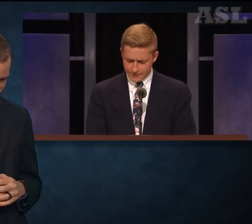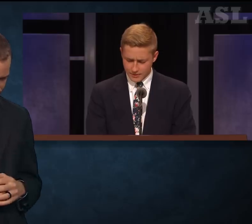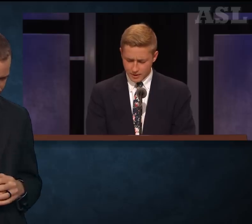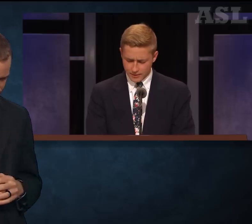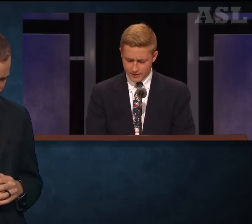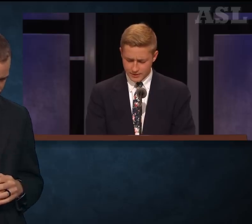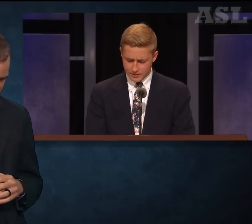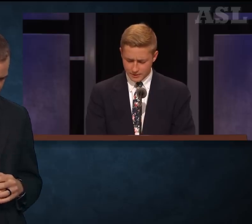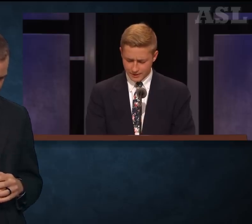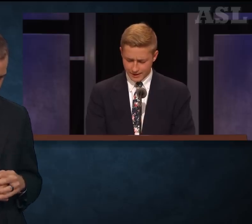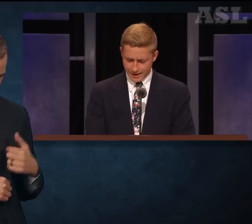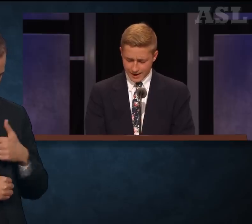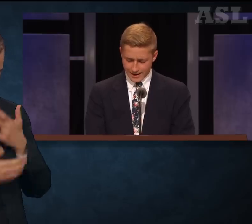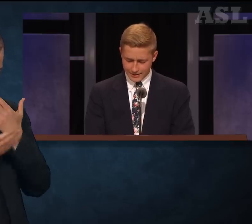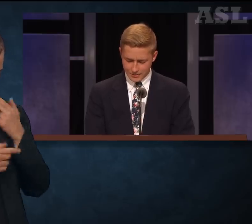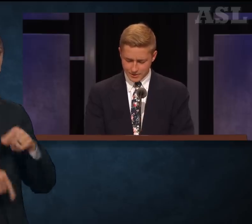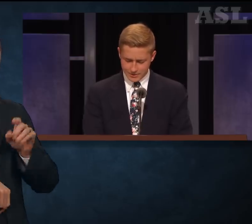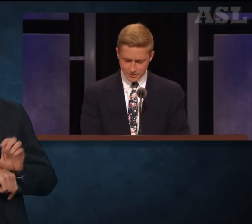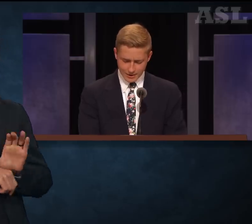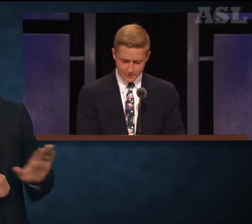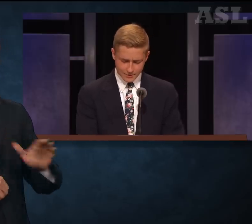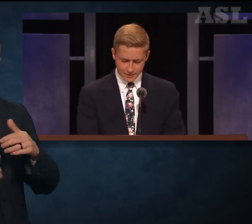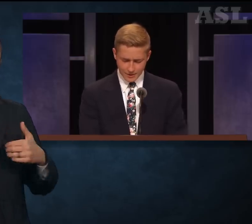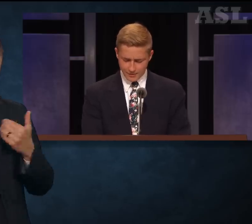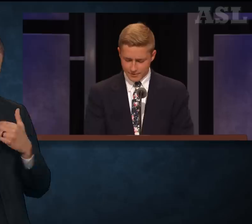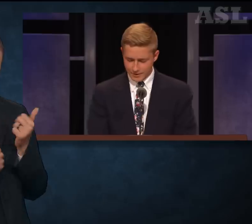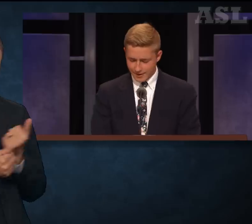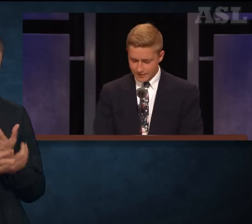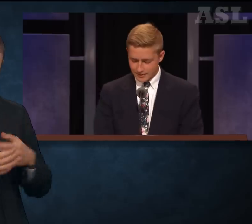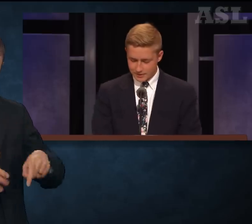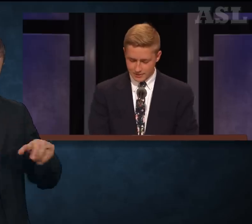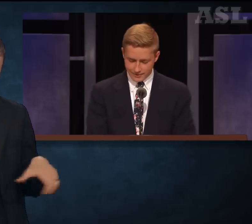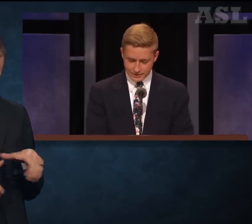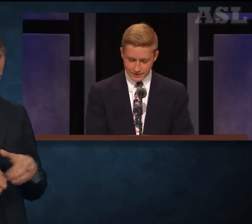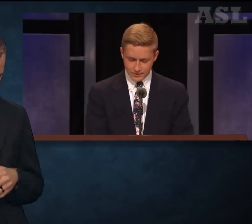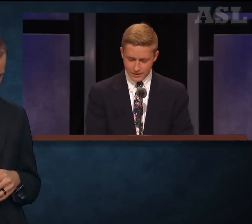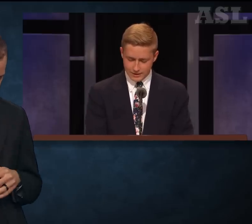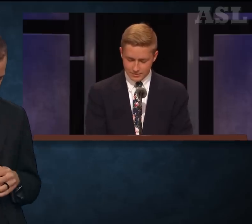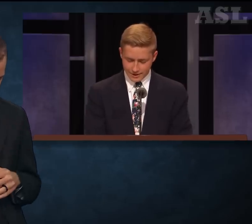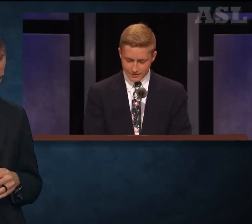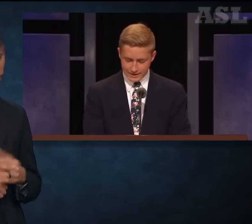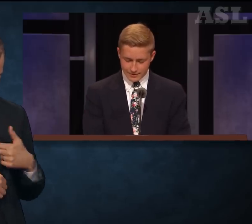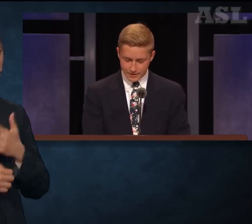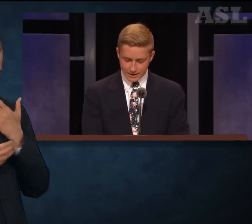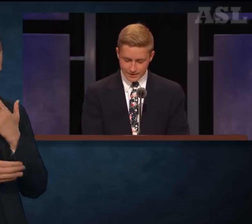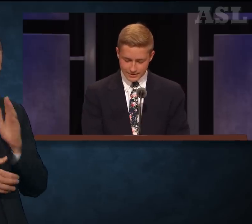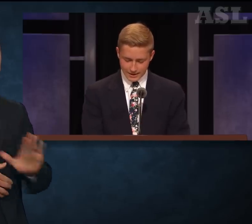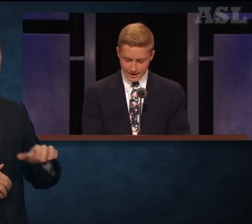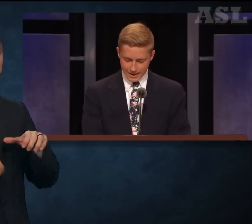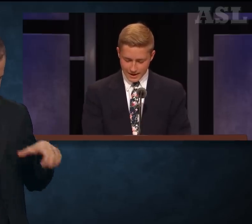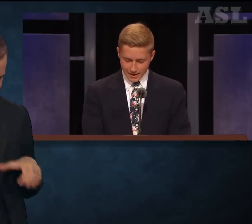WE ARE SO THANKFUL FOR THE YOUTH